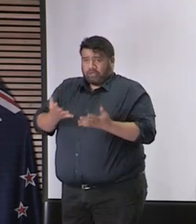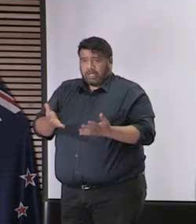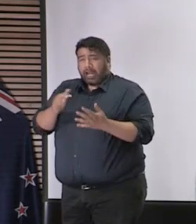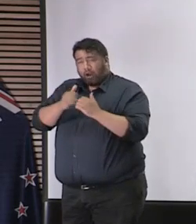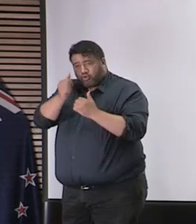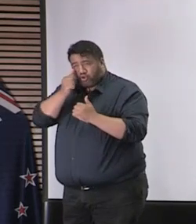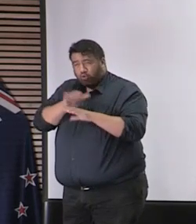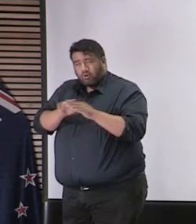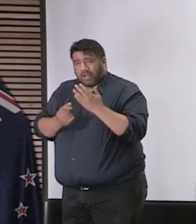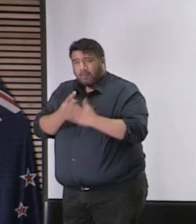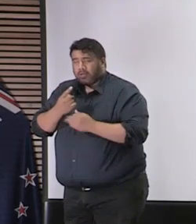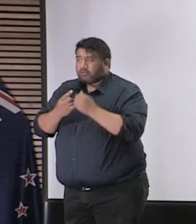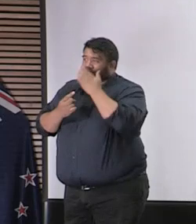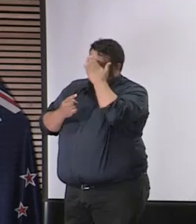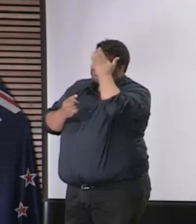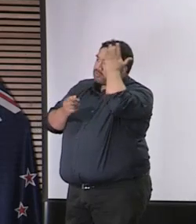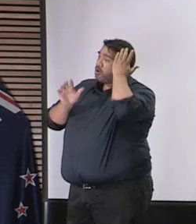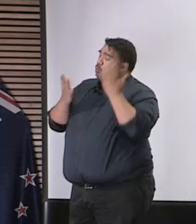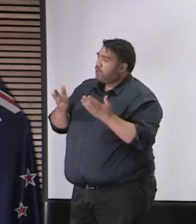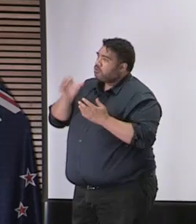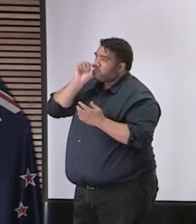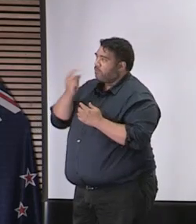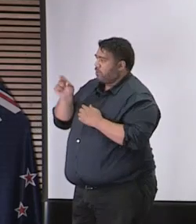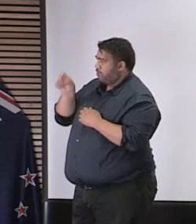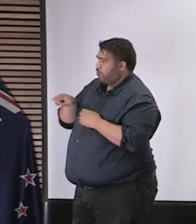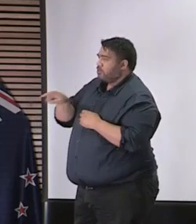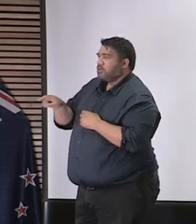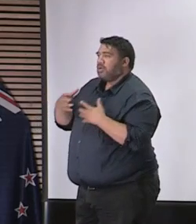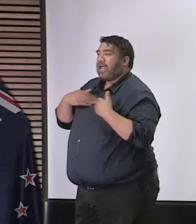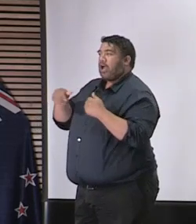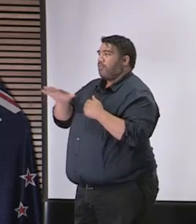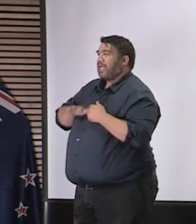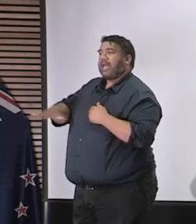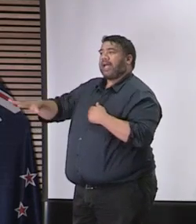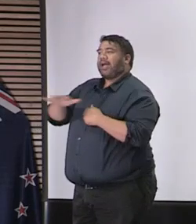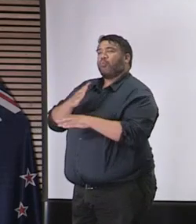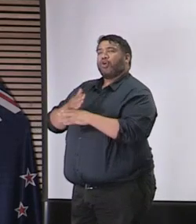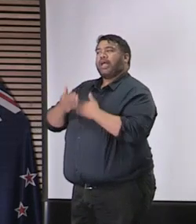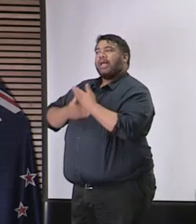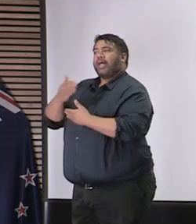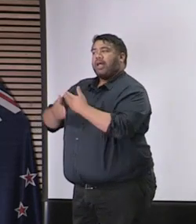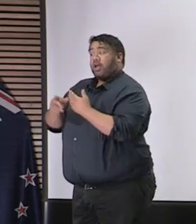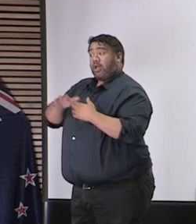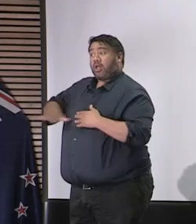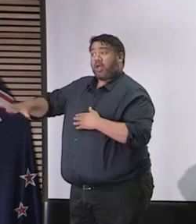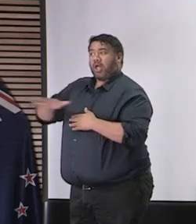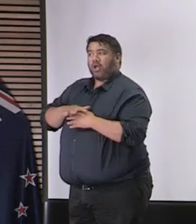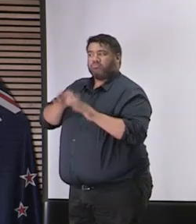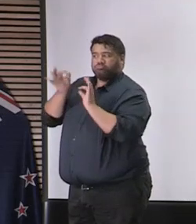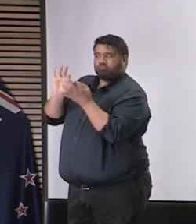I can say is whenever someone has symptoms and is then self-isolated and tested there